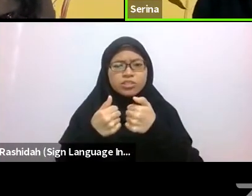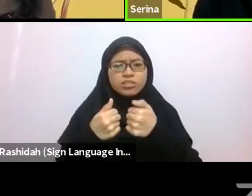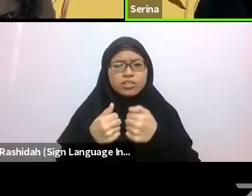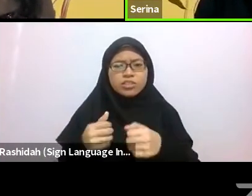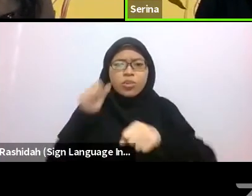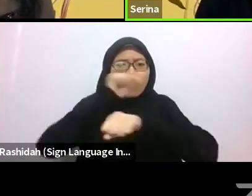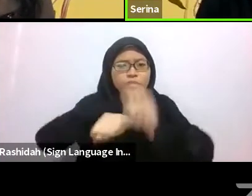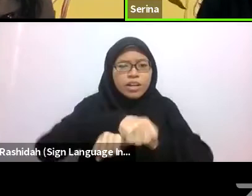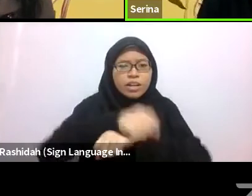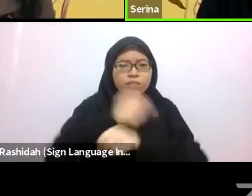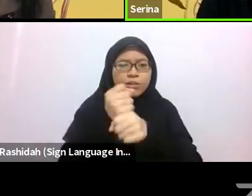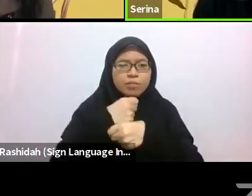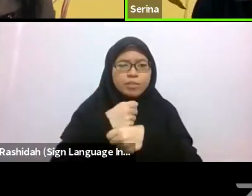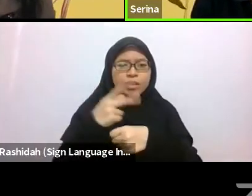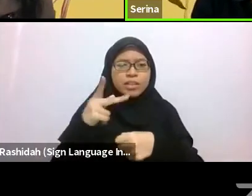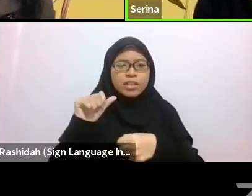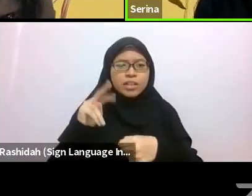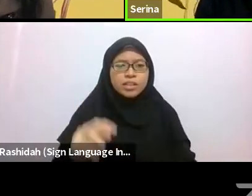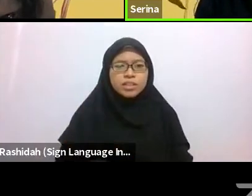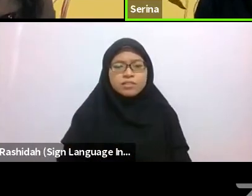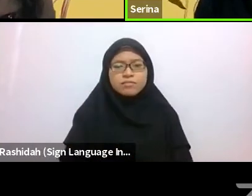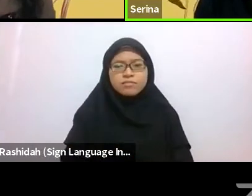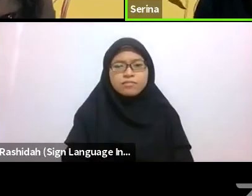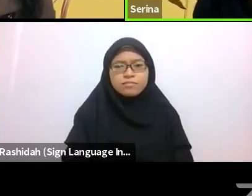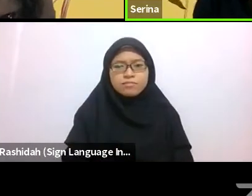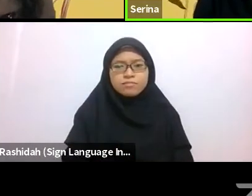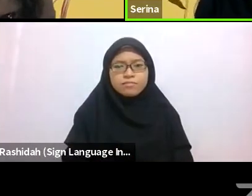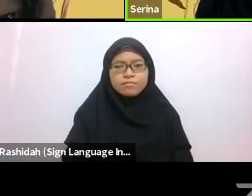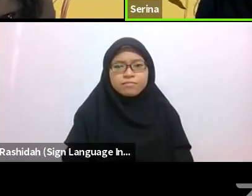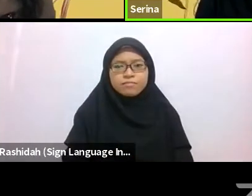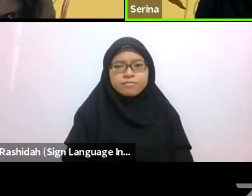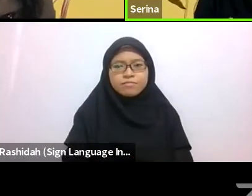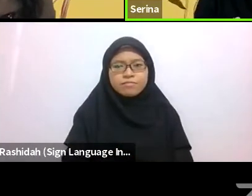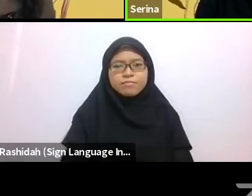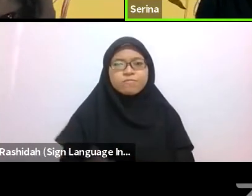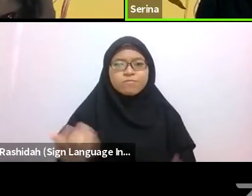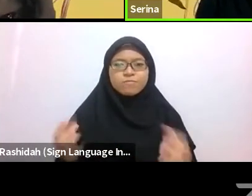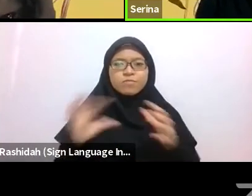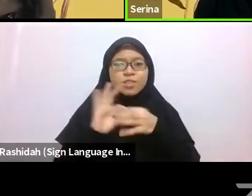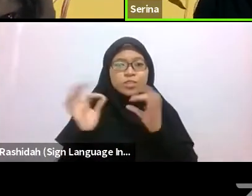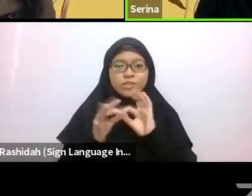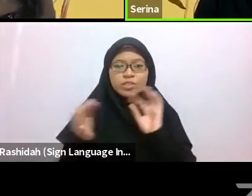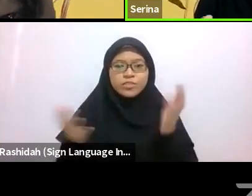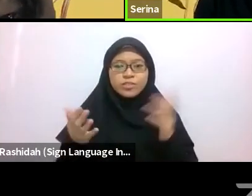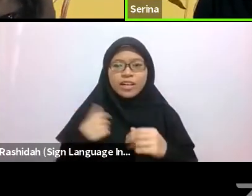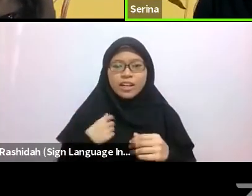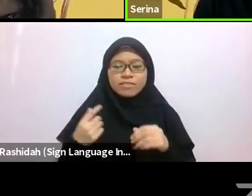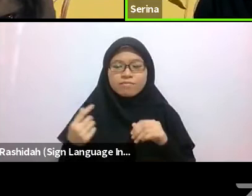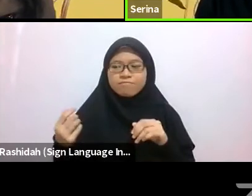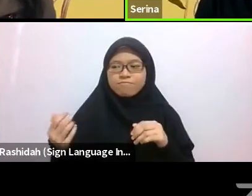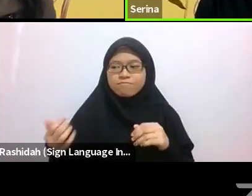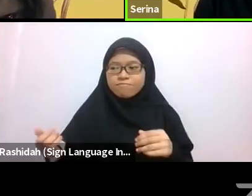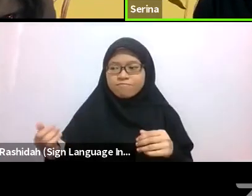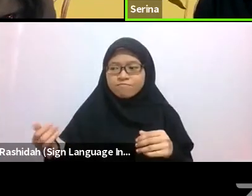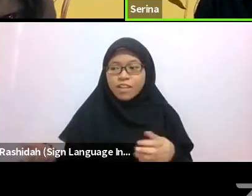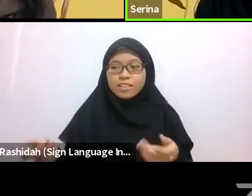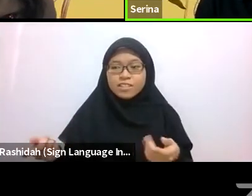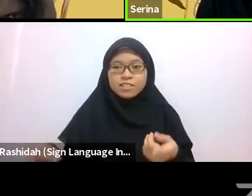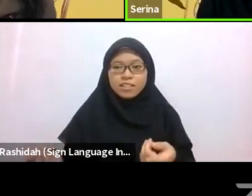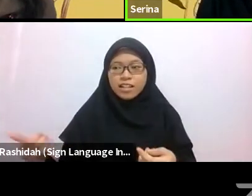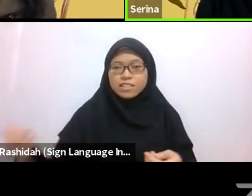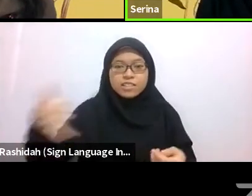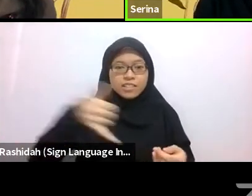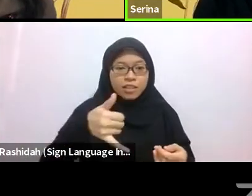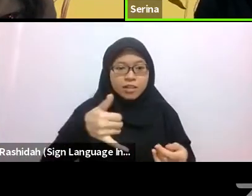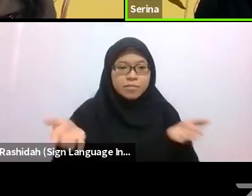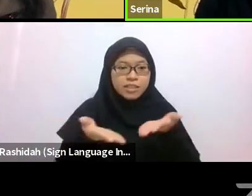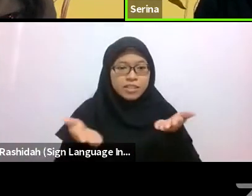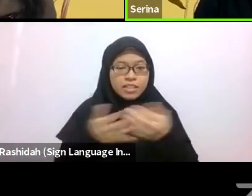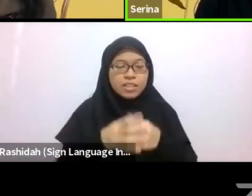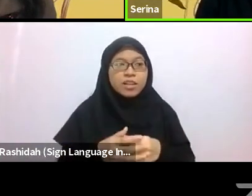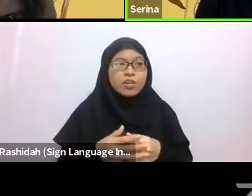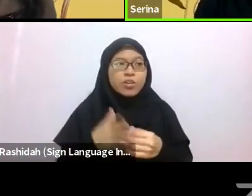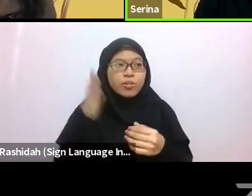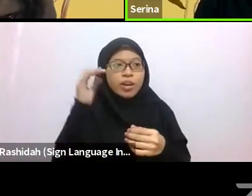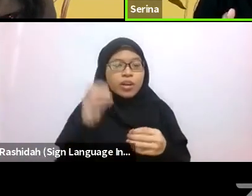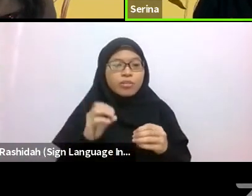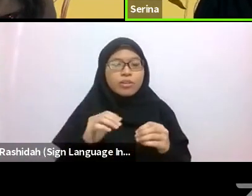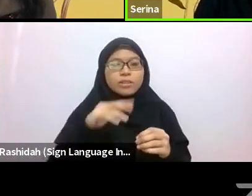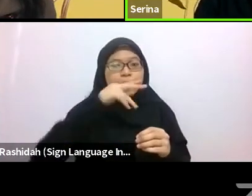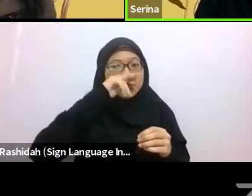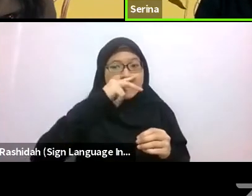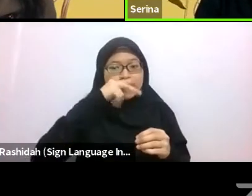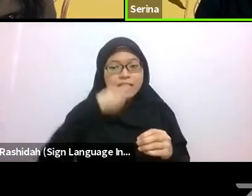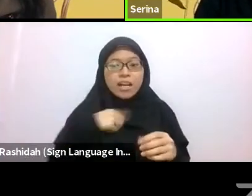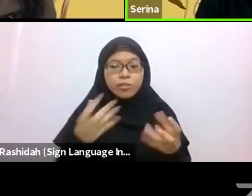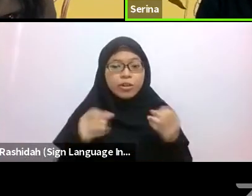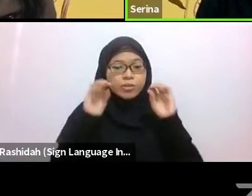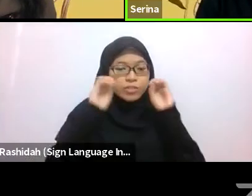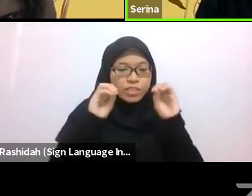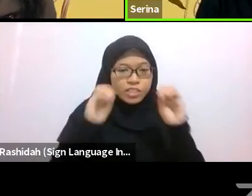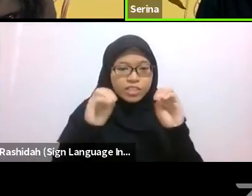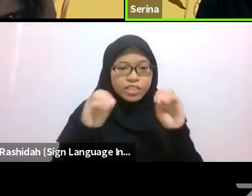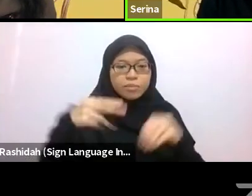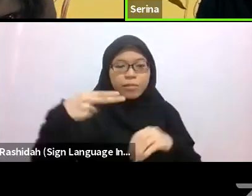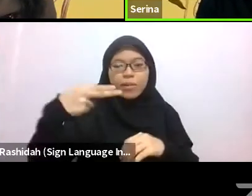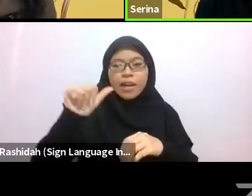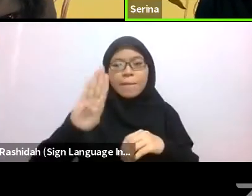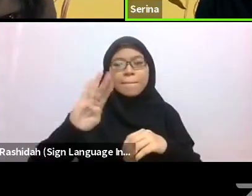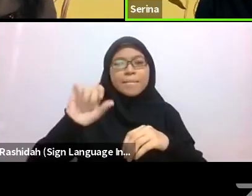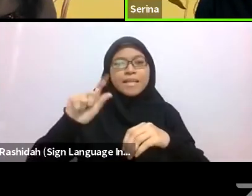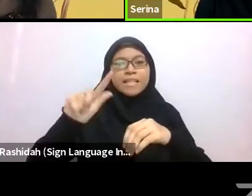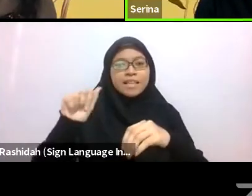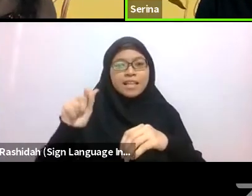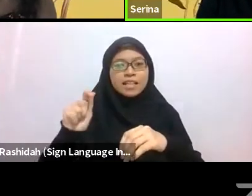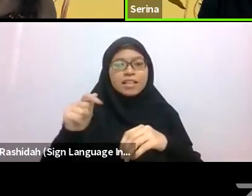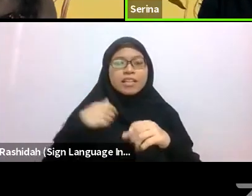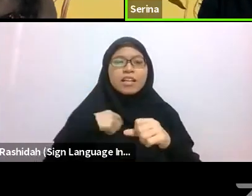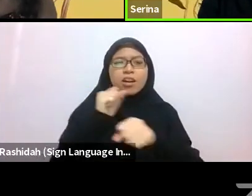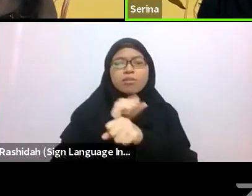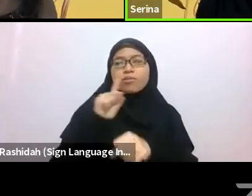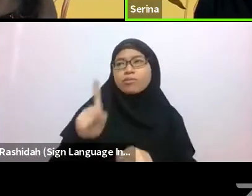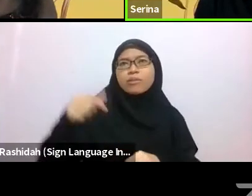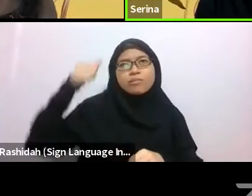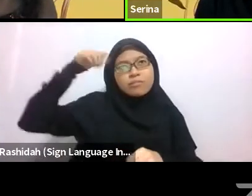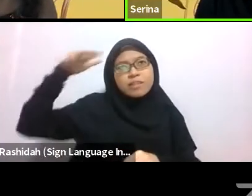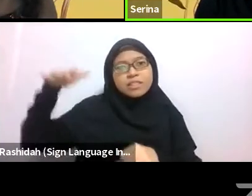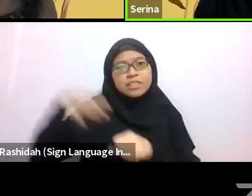The story is that I came here to teach the kids about the habitat. I worked with this one guy who was our boat man at the beginning. And then after a number of years, we ended up getting married.